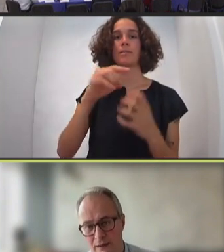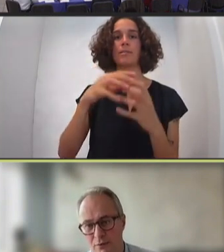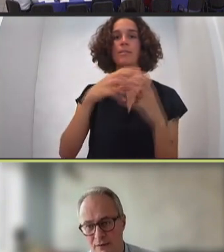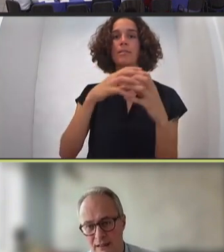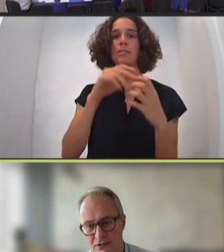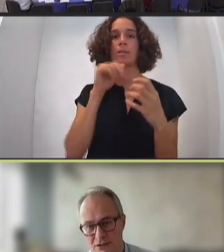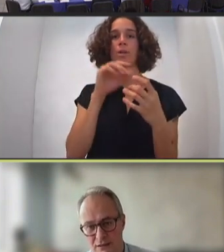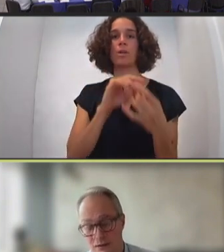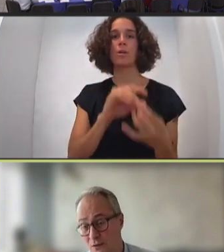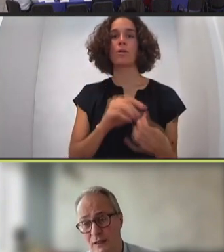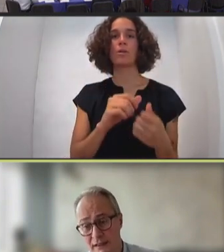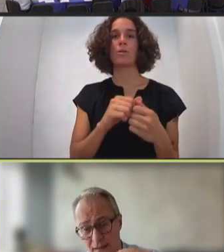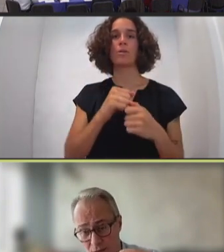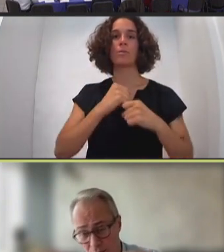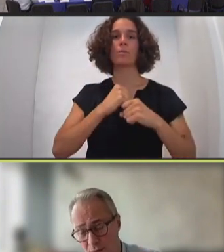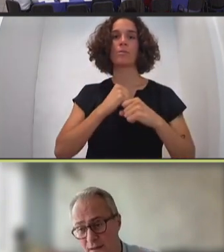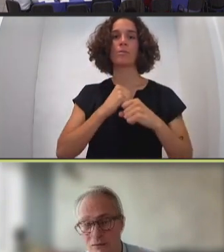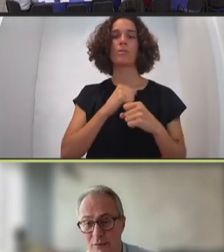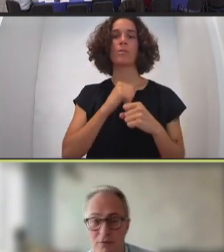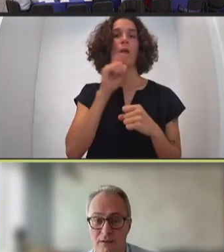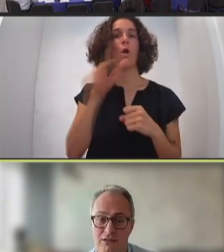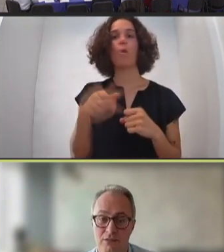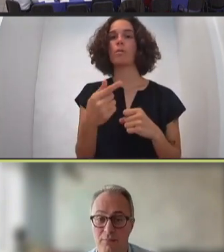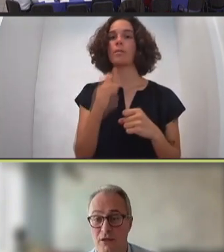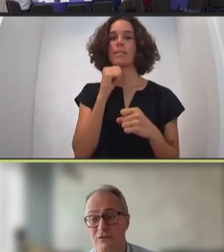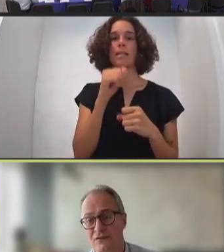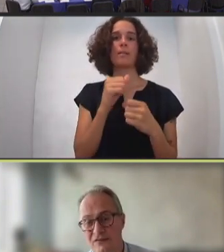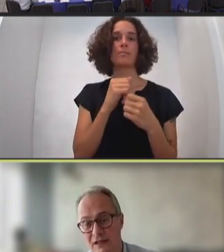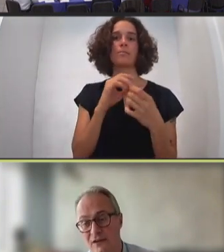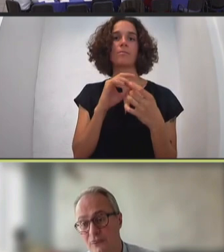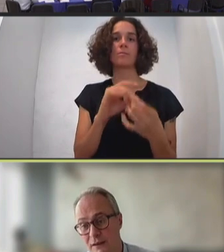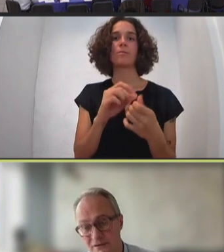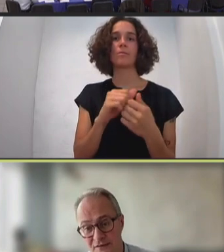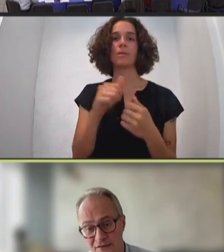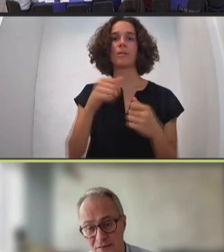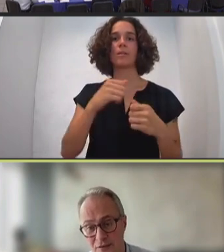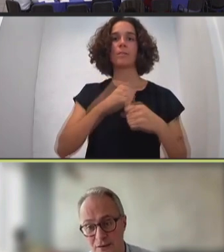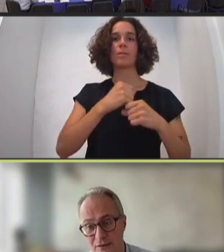the protection. Not only it didn't correlate with protection, but also increase the susceptibility